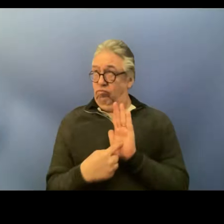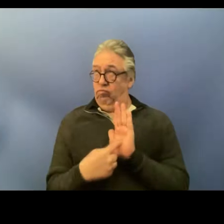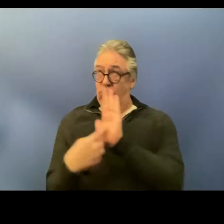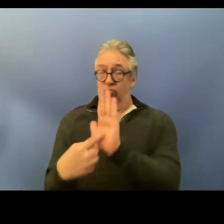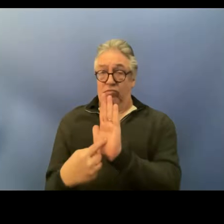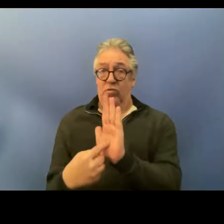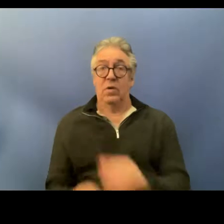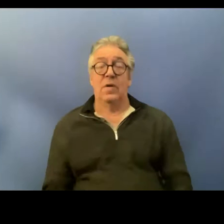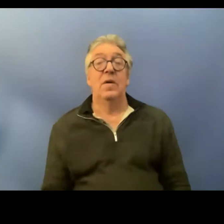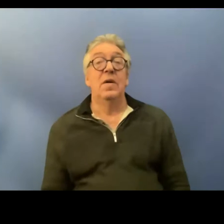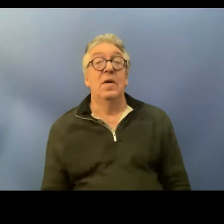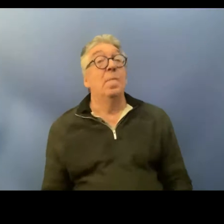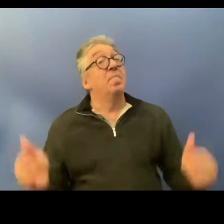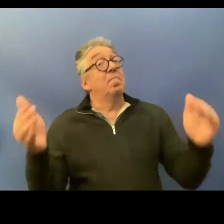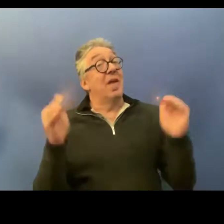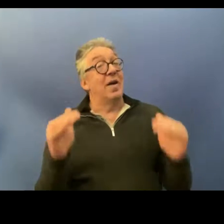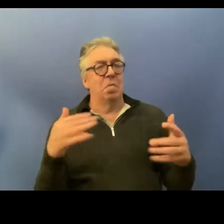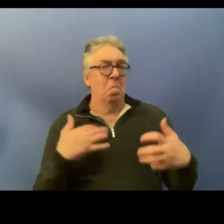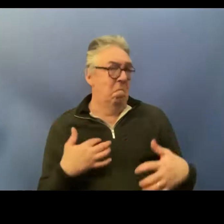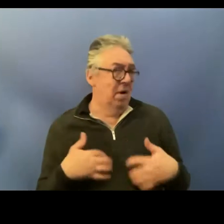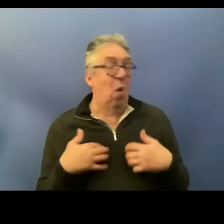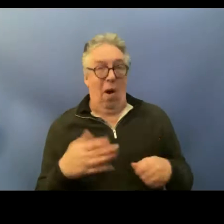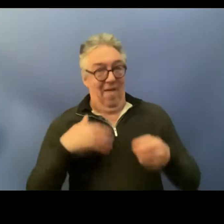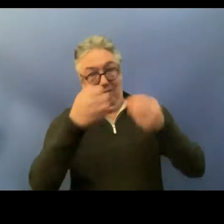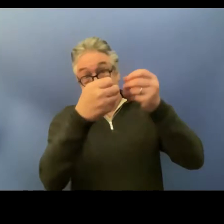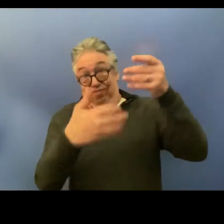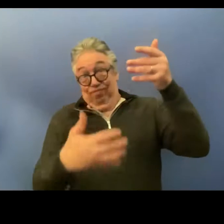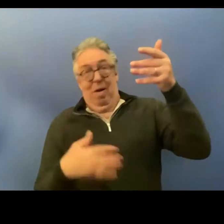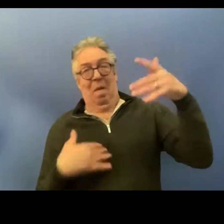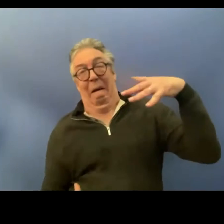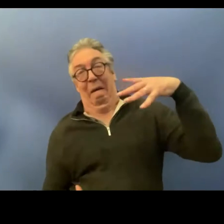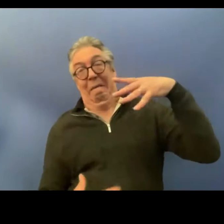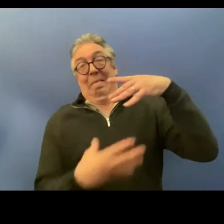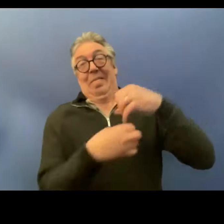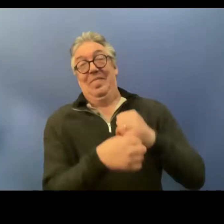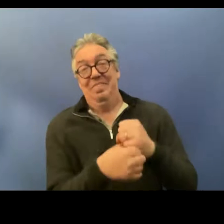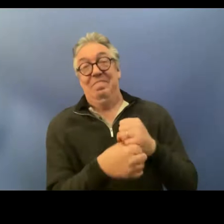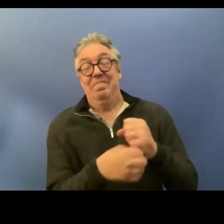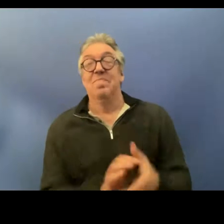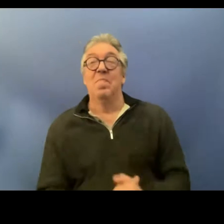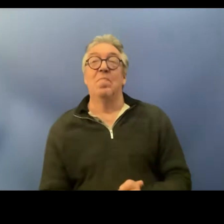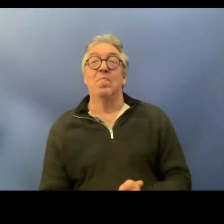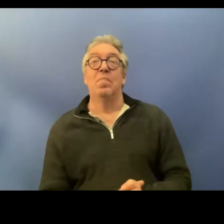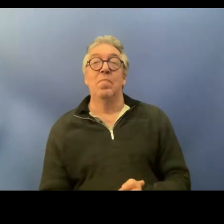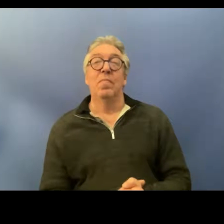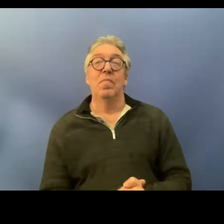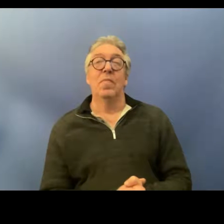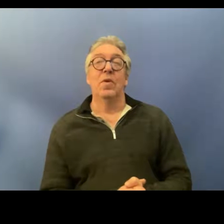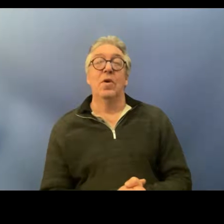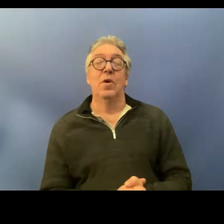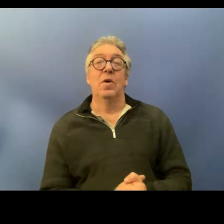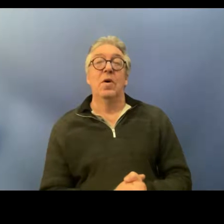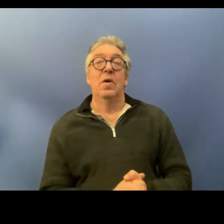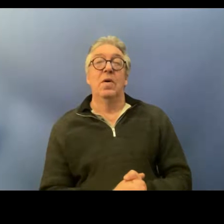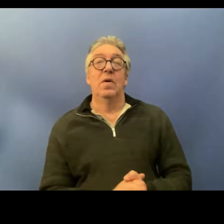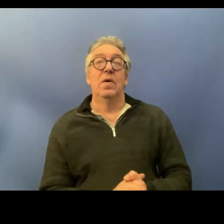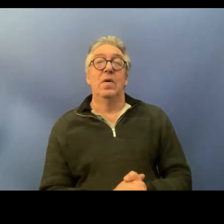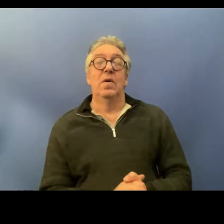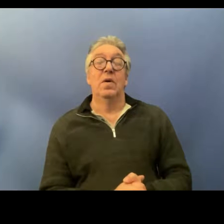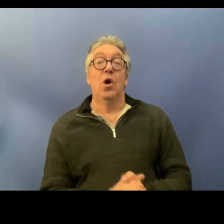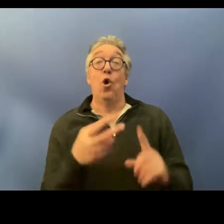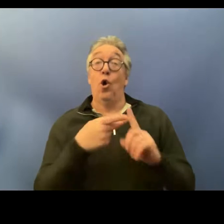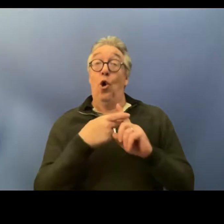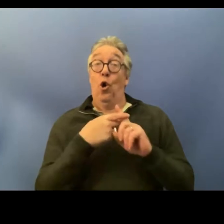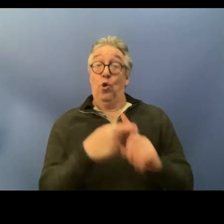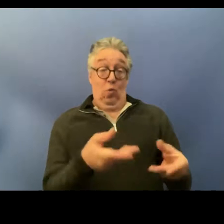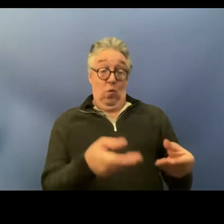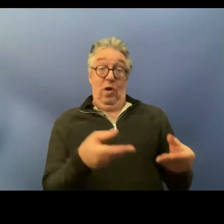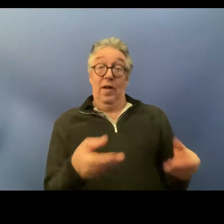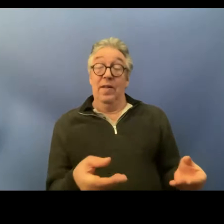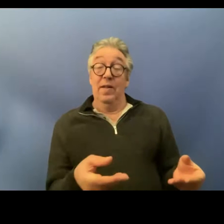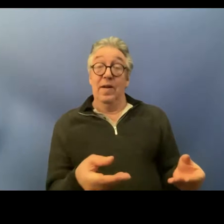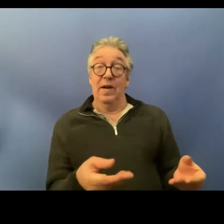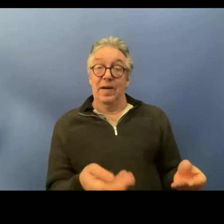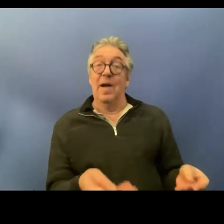The next interesting finding, is the fact that the toolkit has enabled OPDs to engage